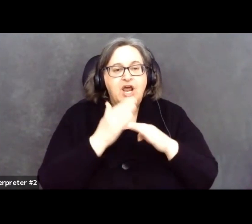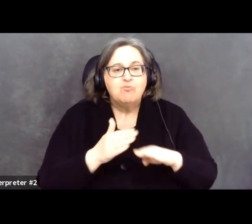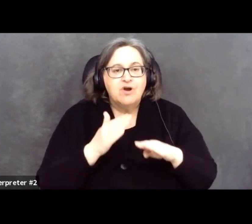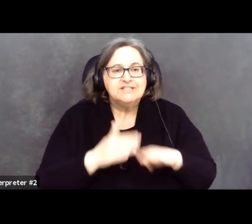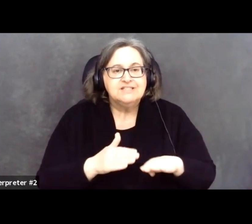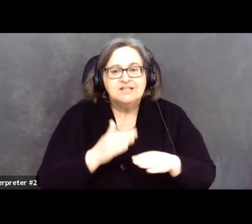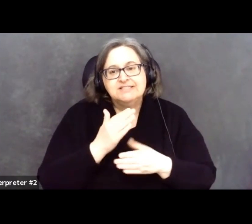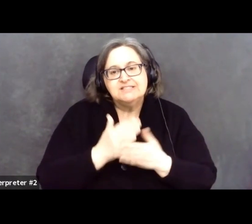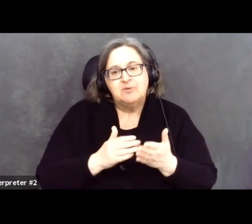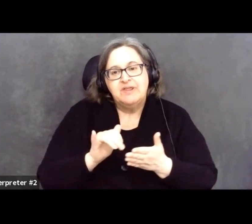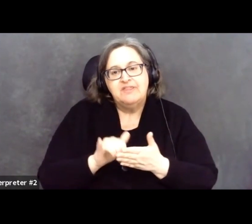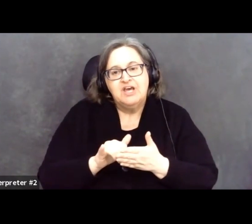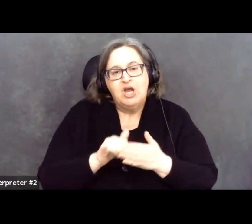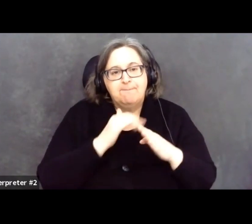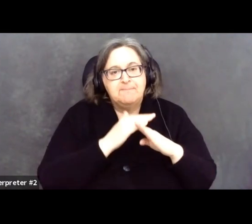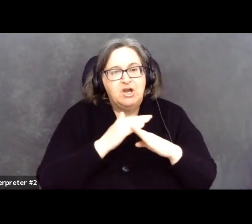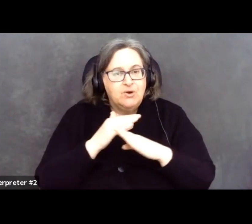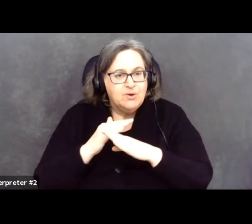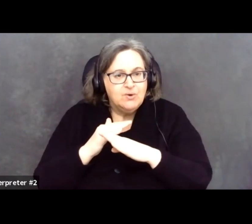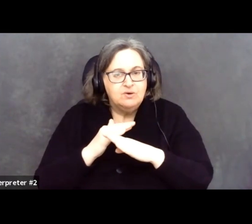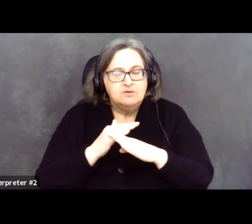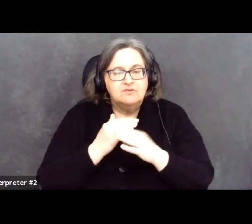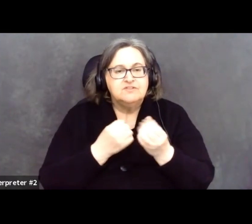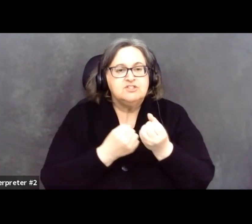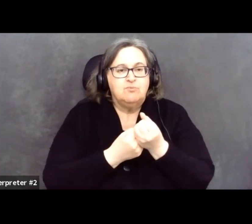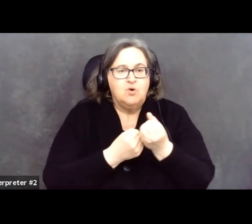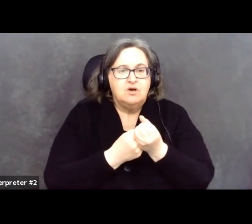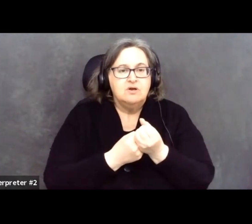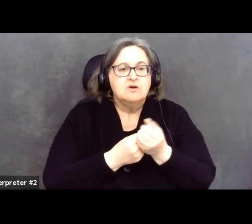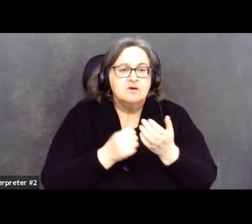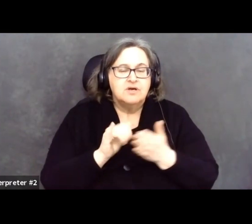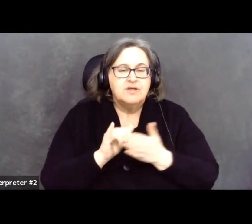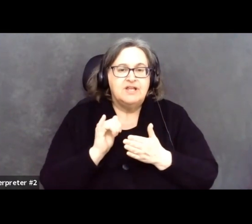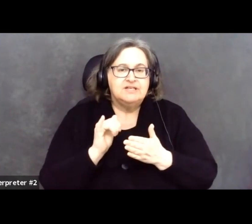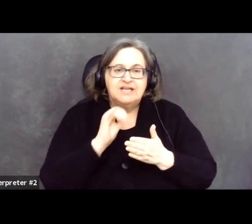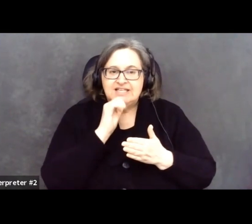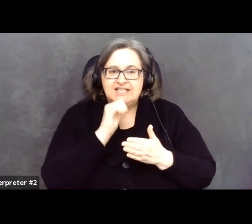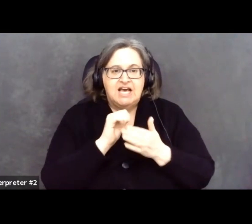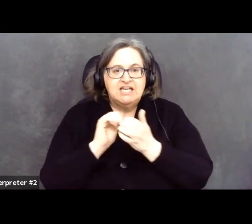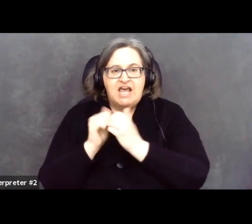some of that barrier of support that our nonathletes are facing.